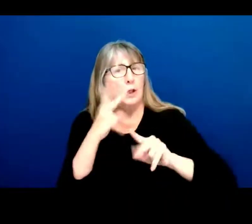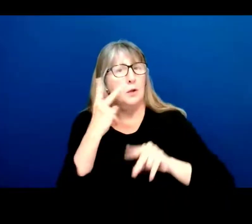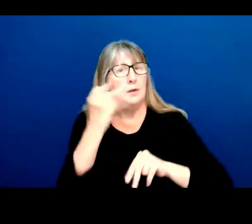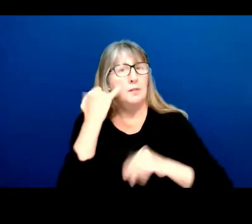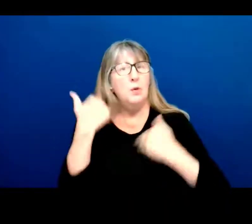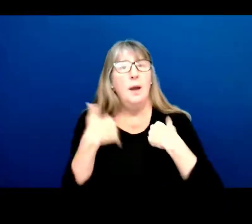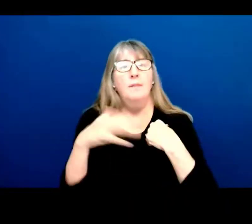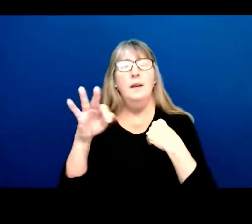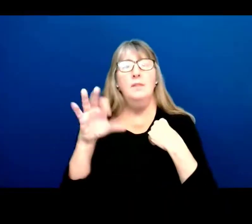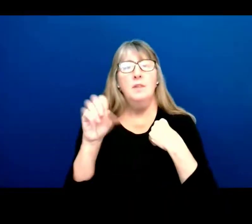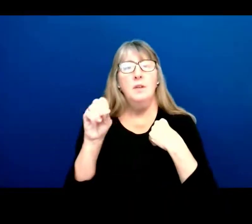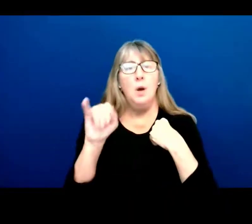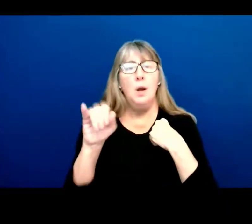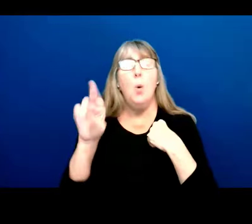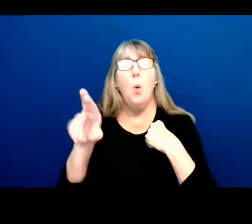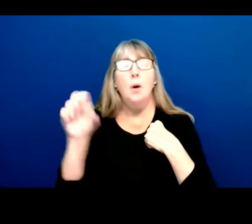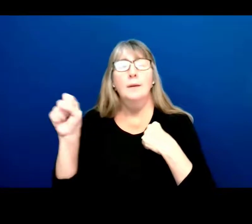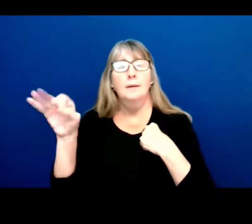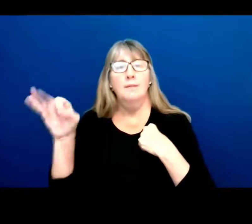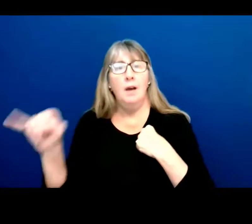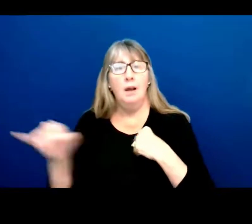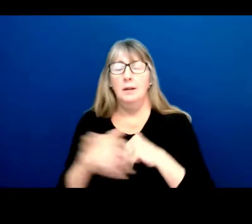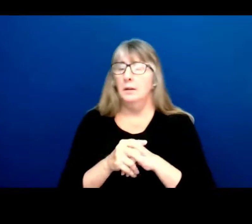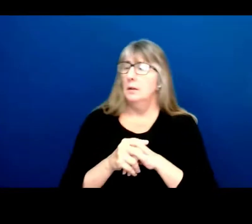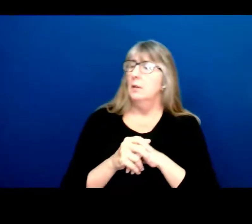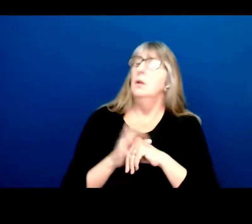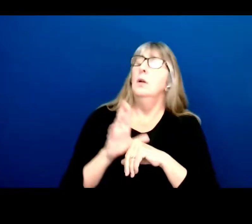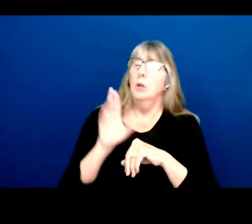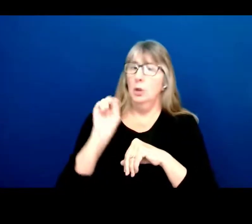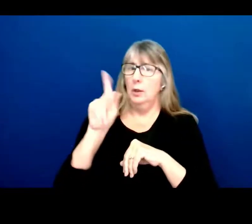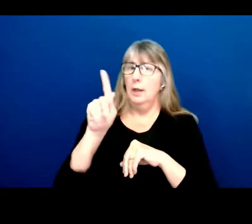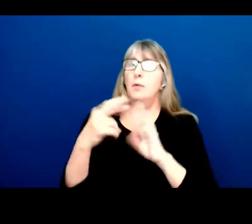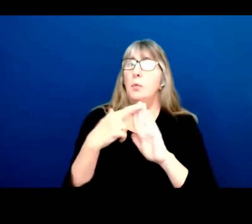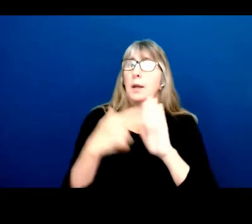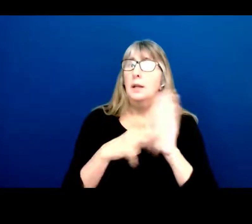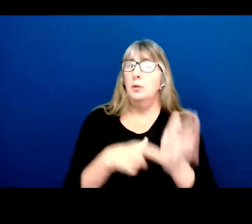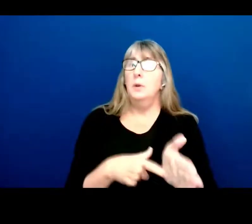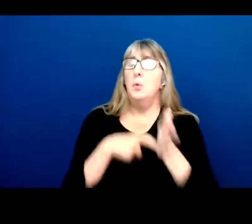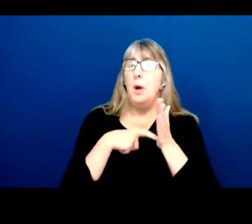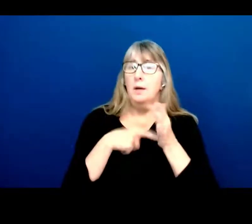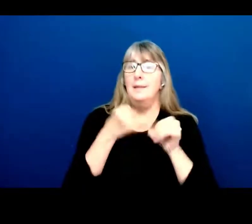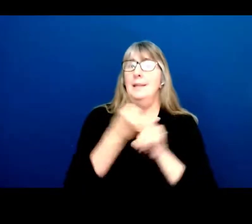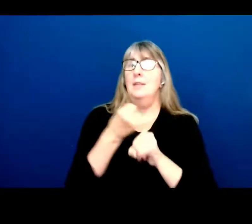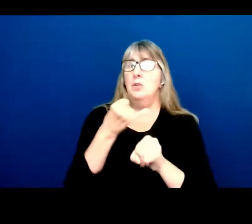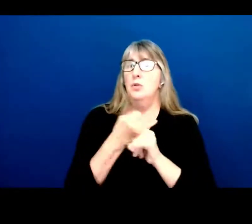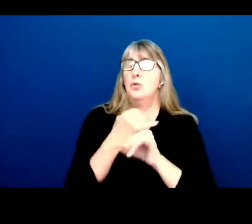Kathy Hancock: Okay. The regulation requires that Institutions report identified